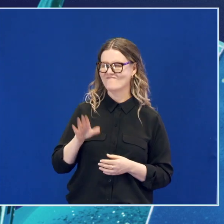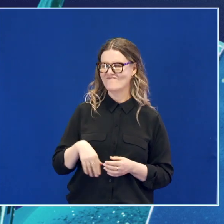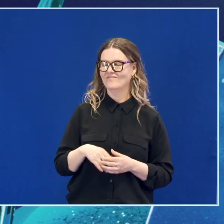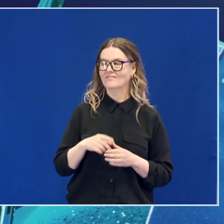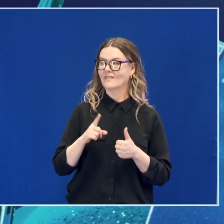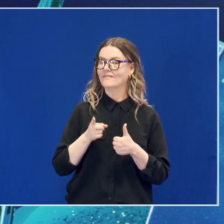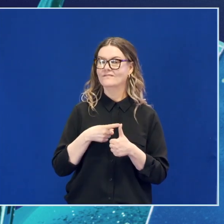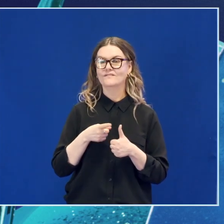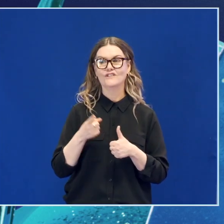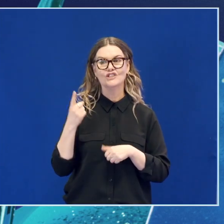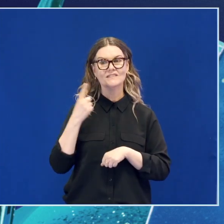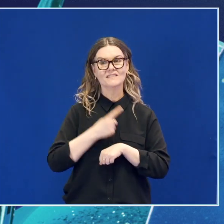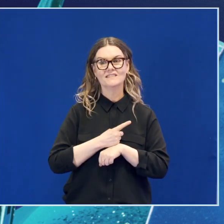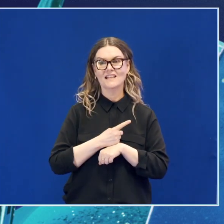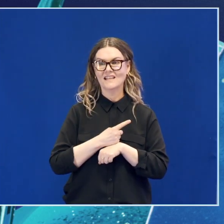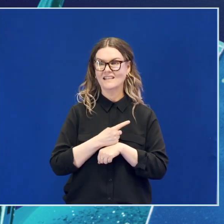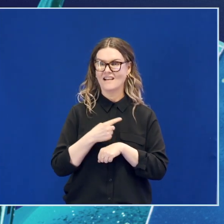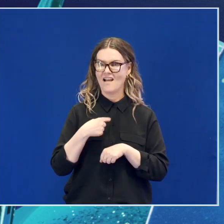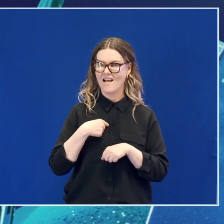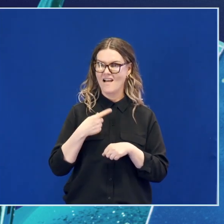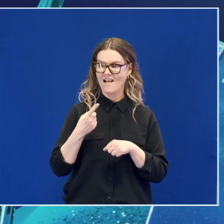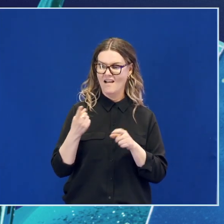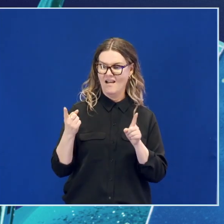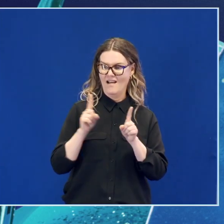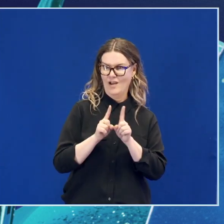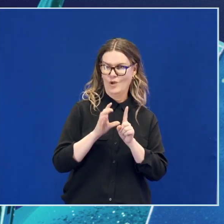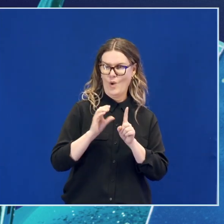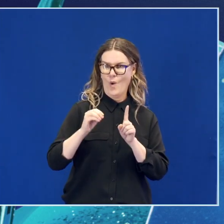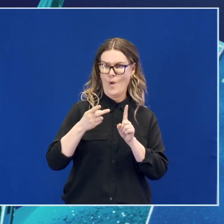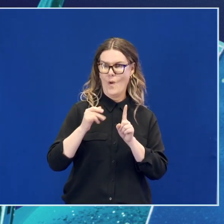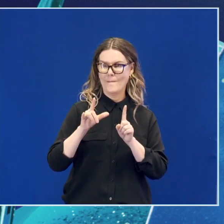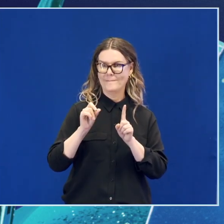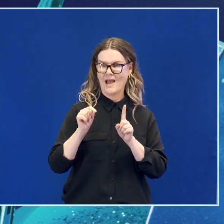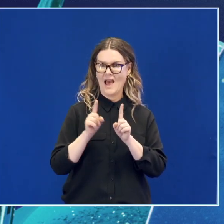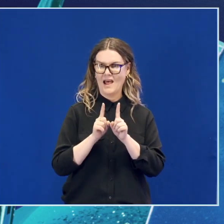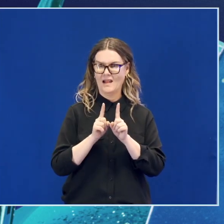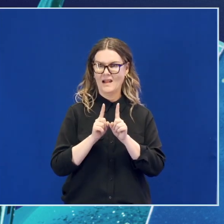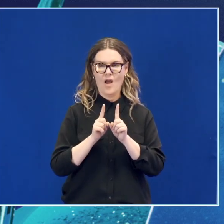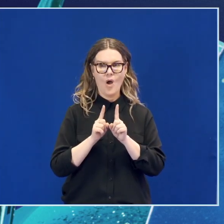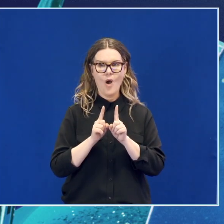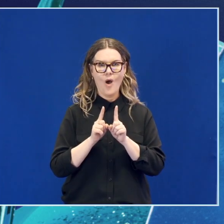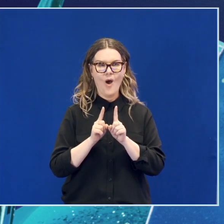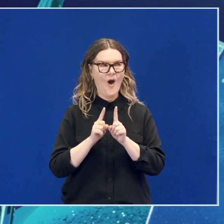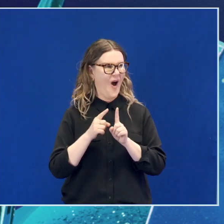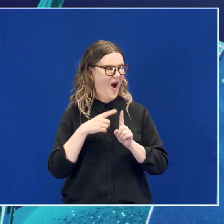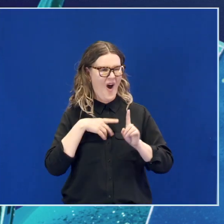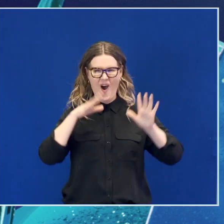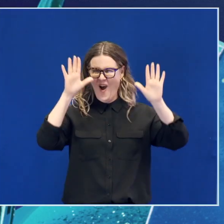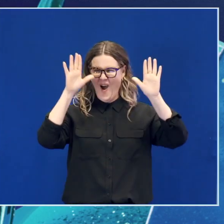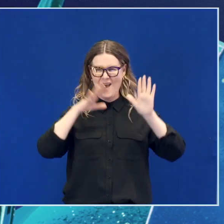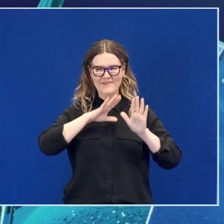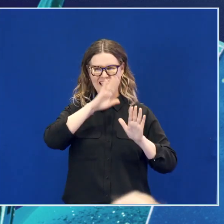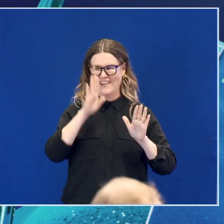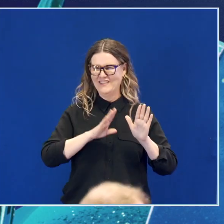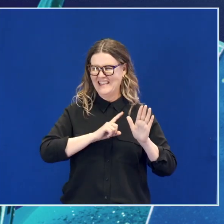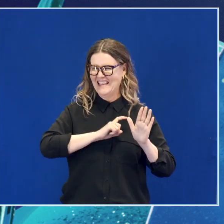like I'm never going to give this back. And I'm never going to work anywhere that doesn't have access to these kinds of tools.